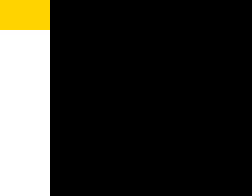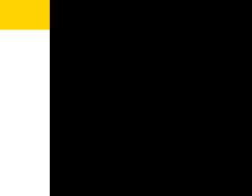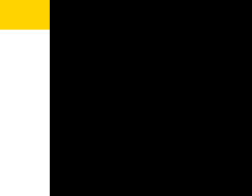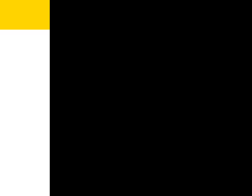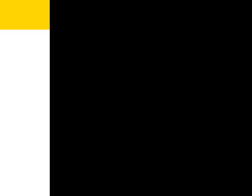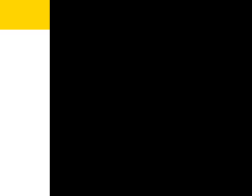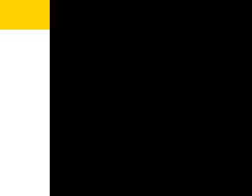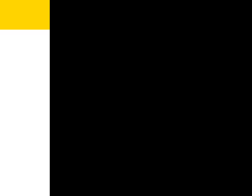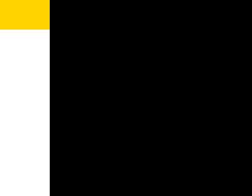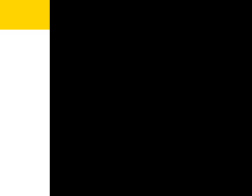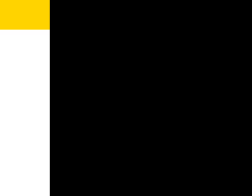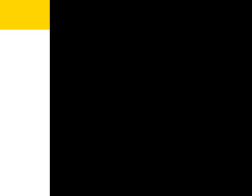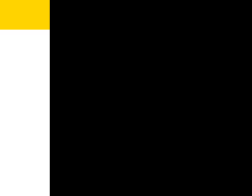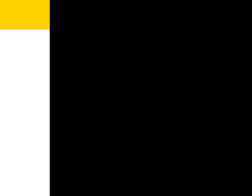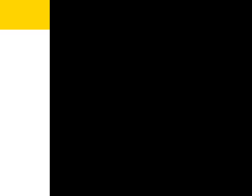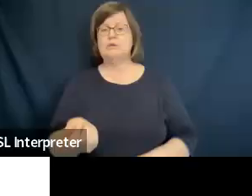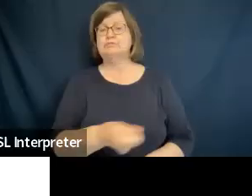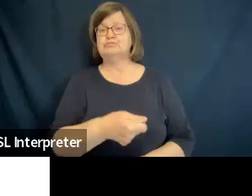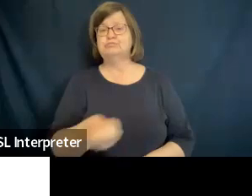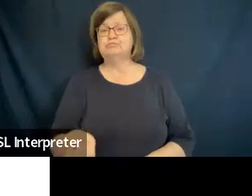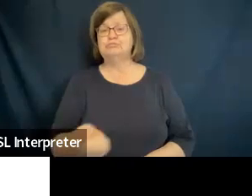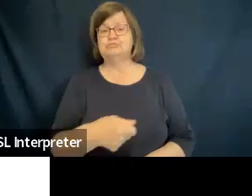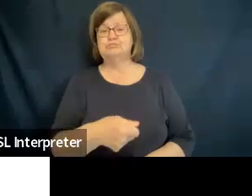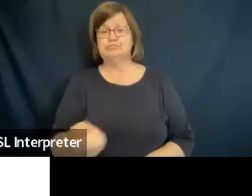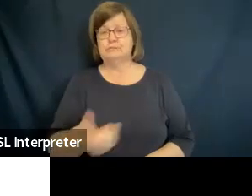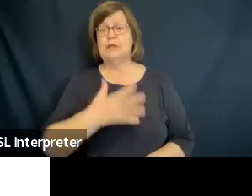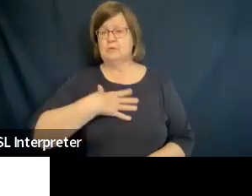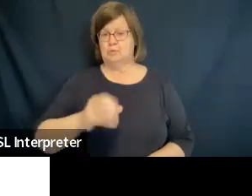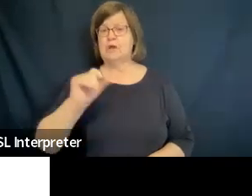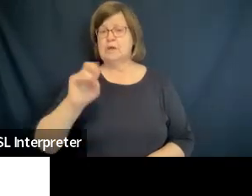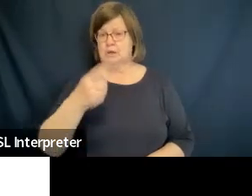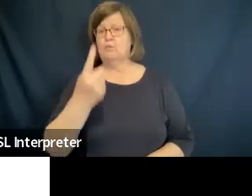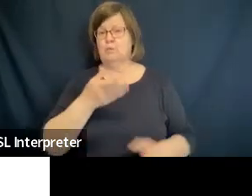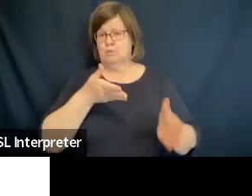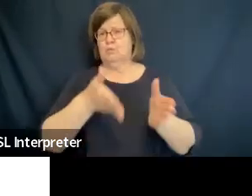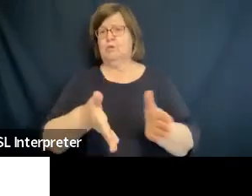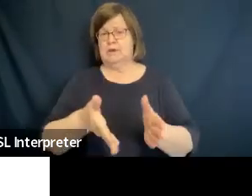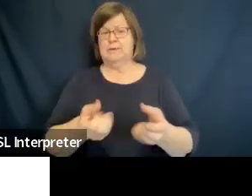on a sidewalk holding a white cane. The white cane is a method that many blind